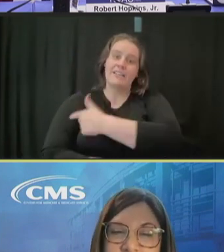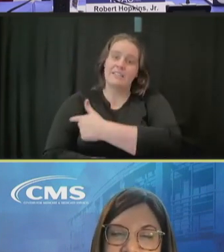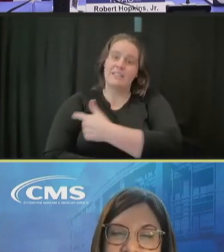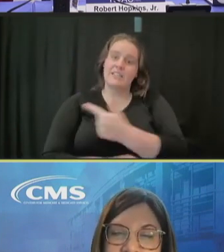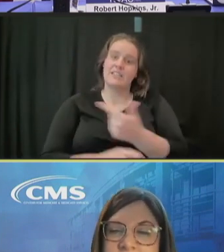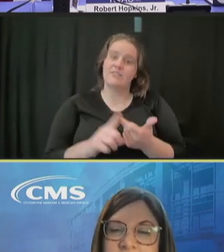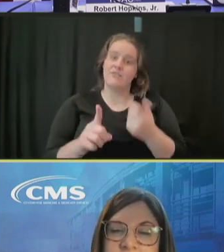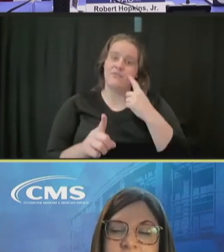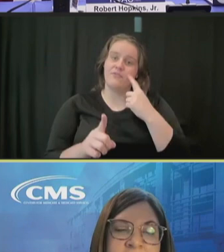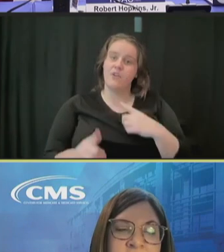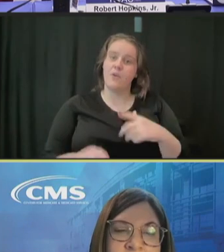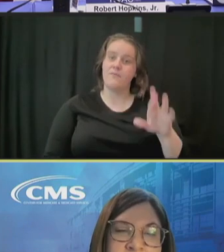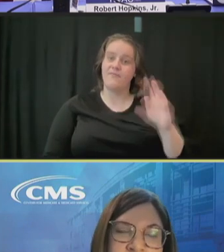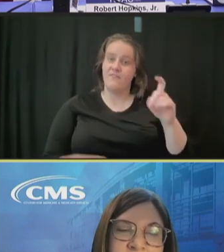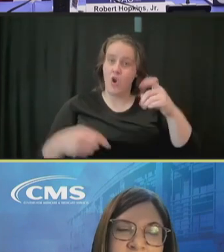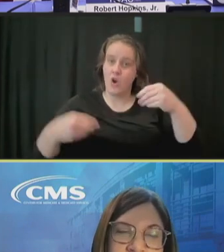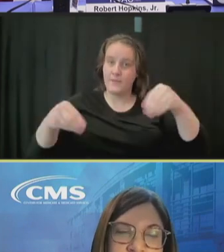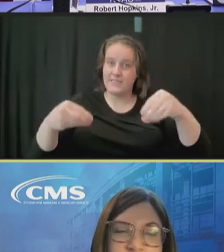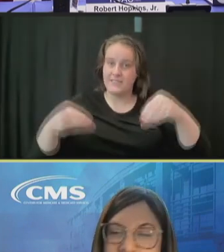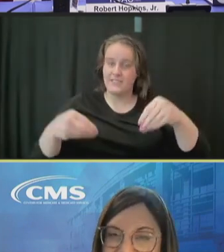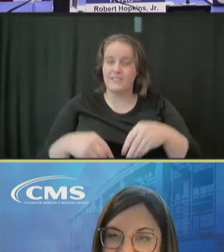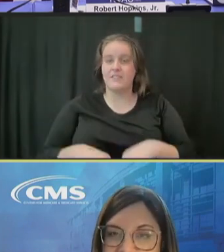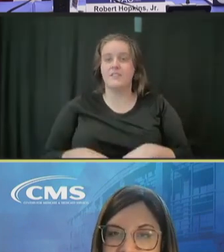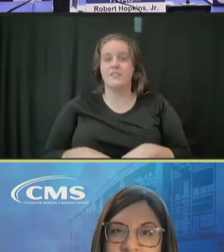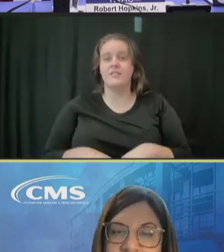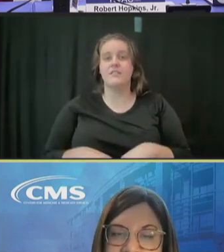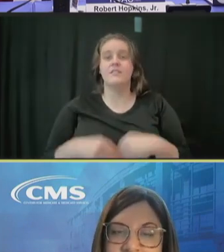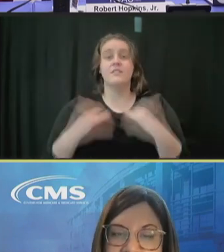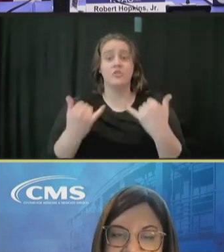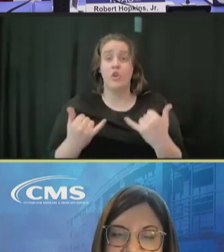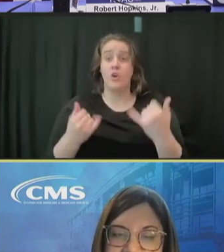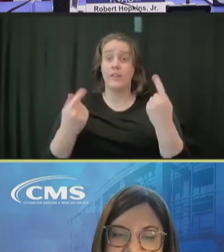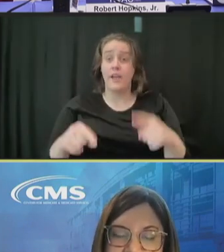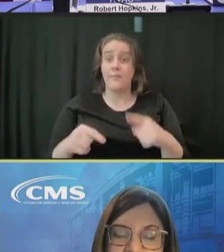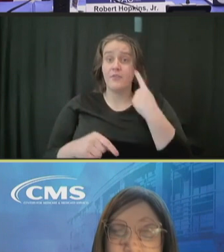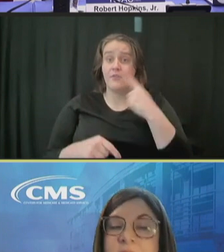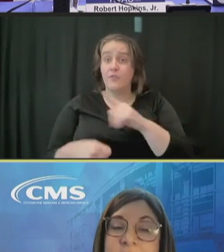billing that's currently done for flu, pneumococcal, and COVID-19 vaccines.